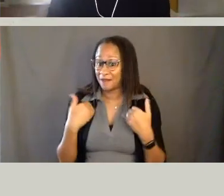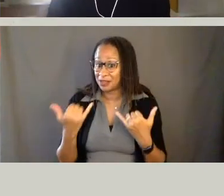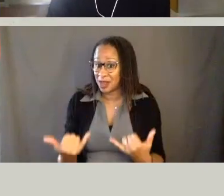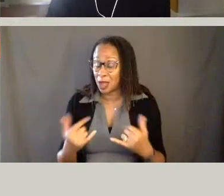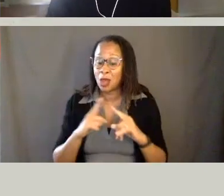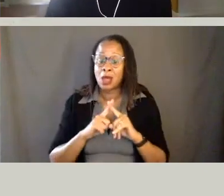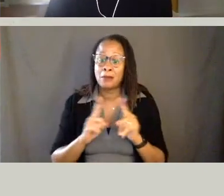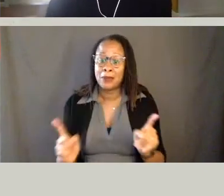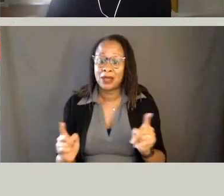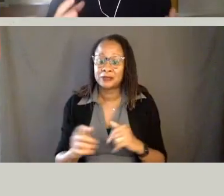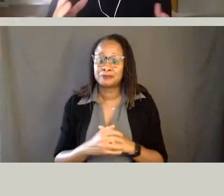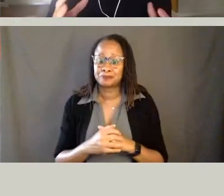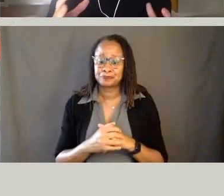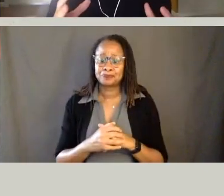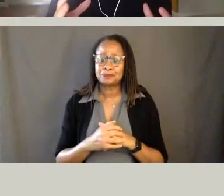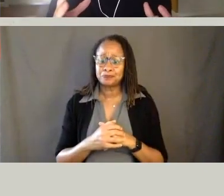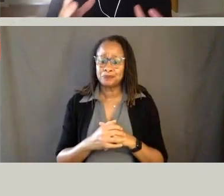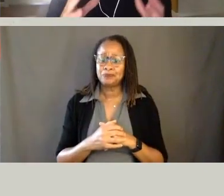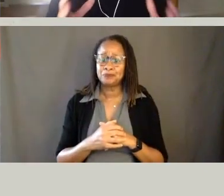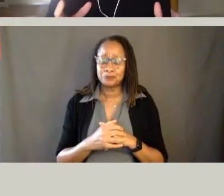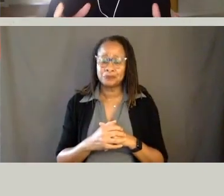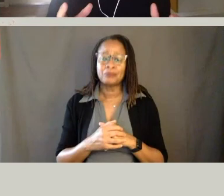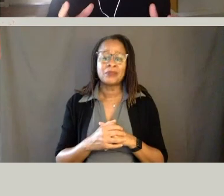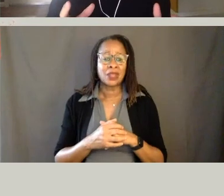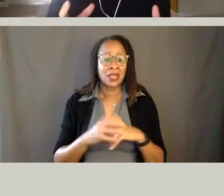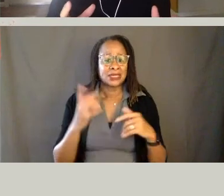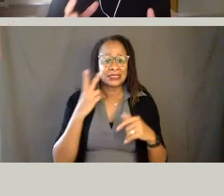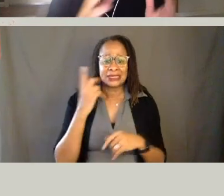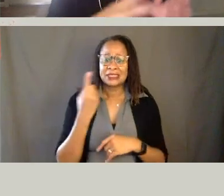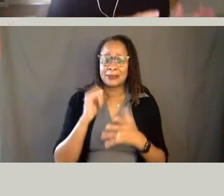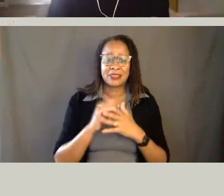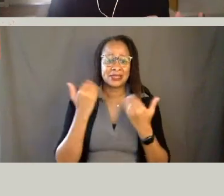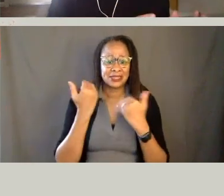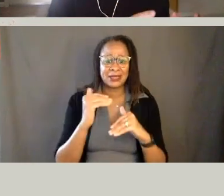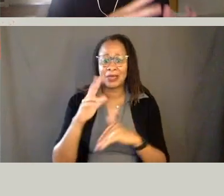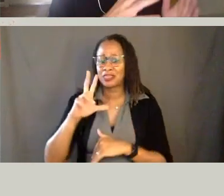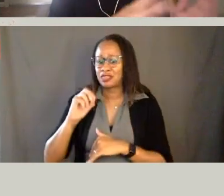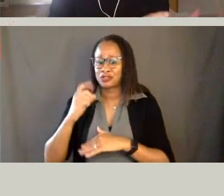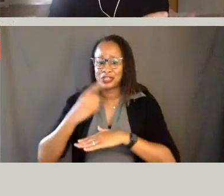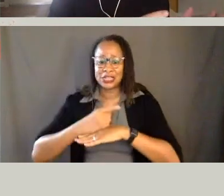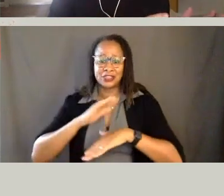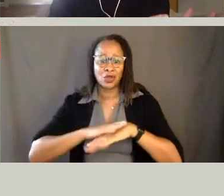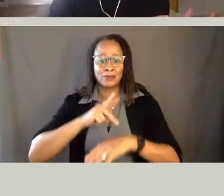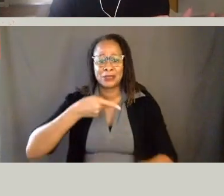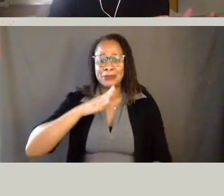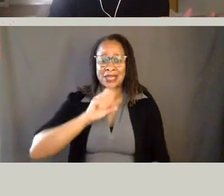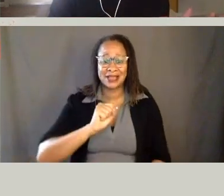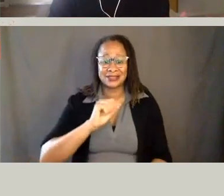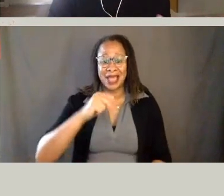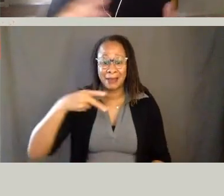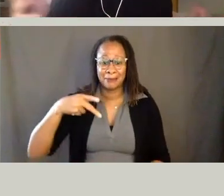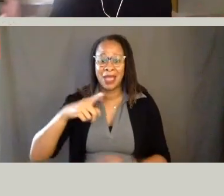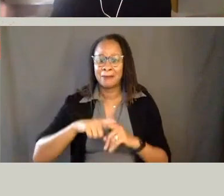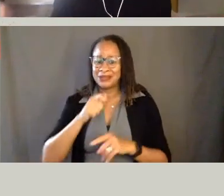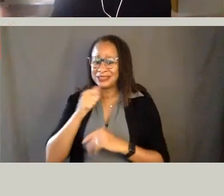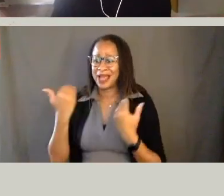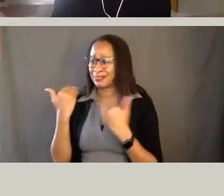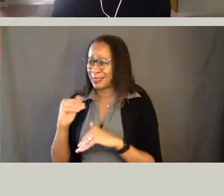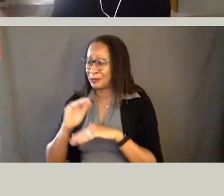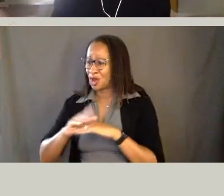but like it's seeing something that's restricted 30 days on the PBS app, but then it's not restricted at all on the Netflix app.